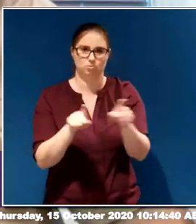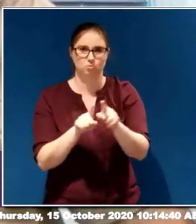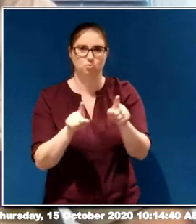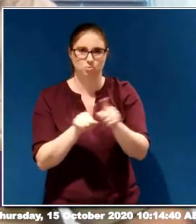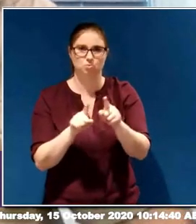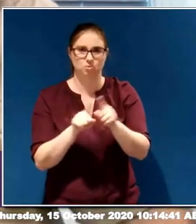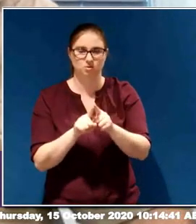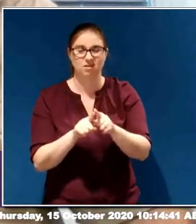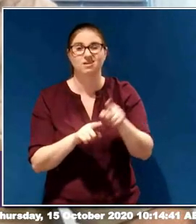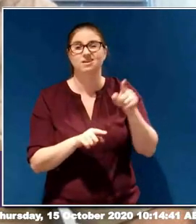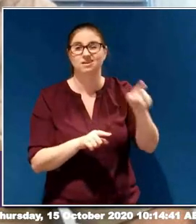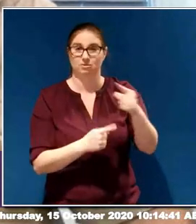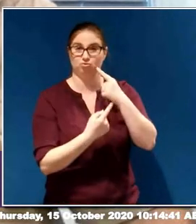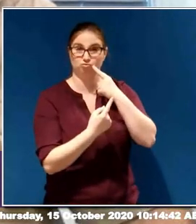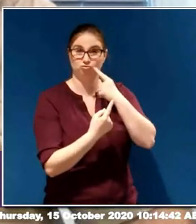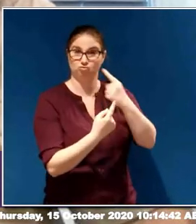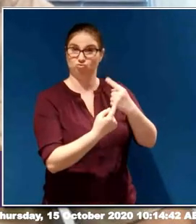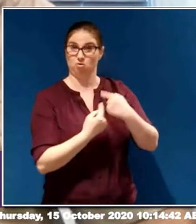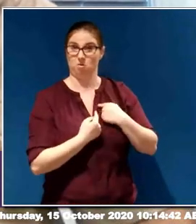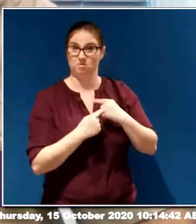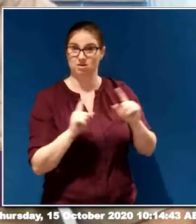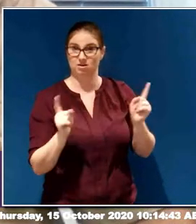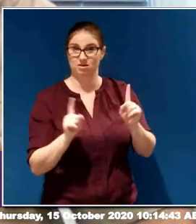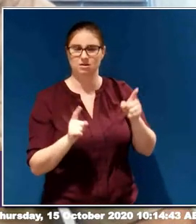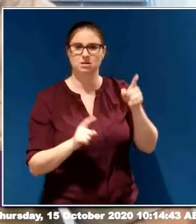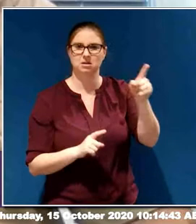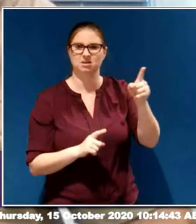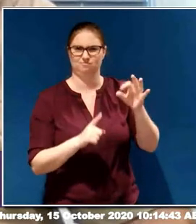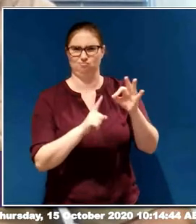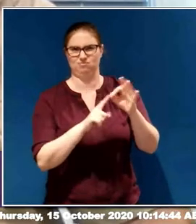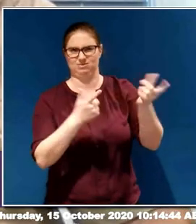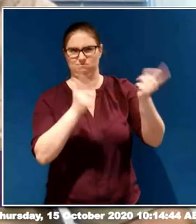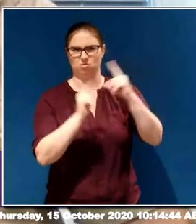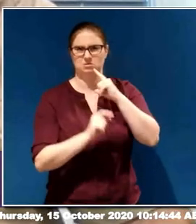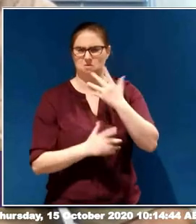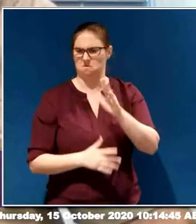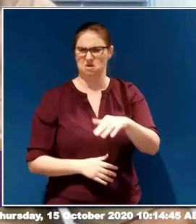that his staff don't do that sort of thing to children.